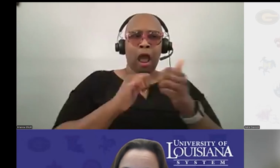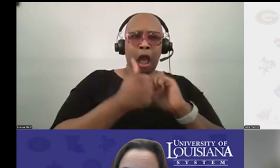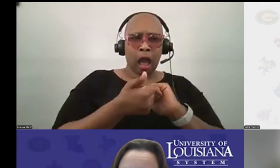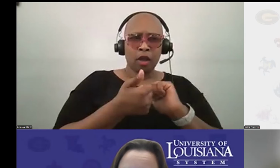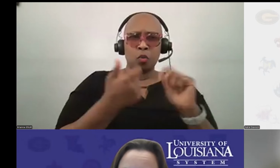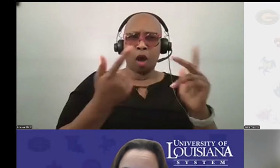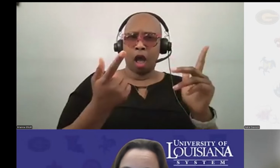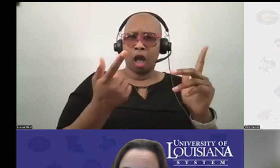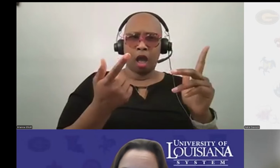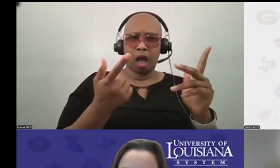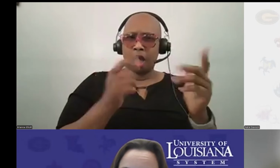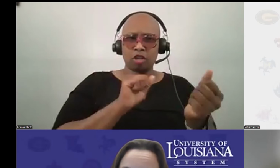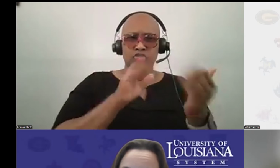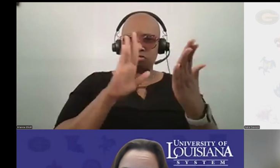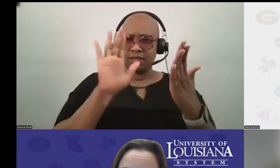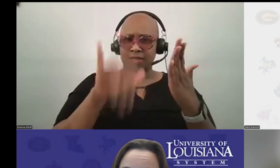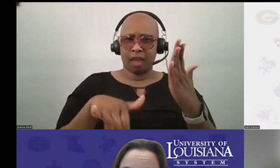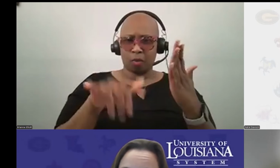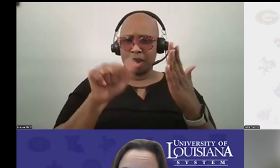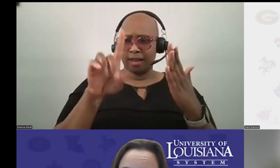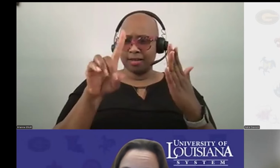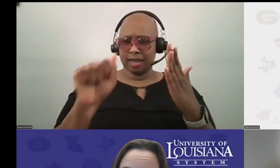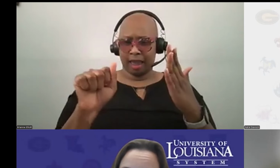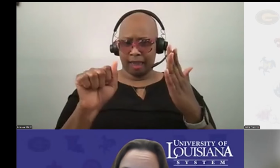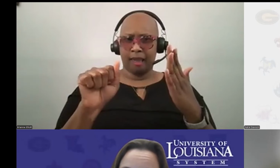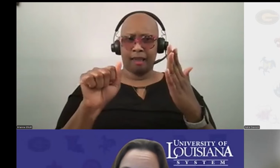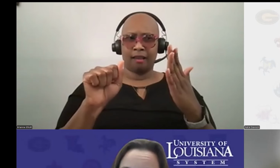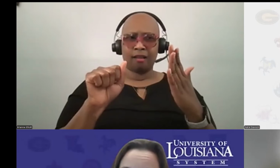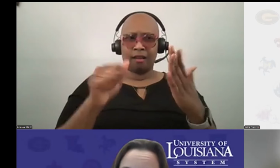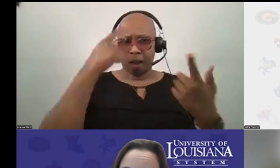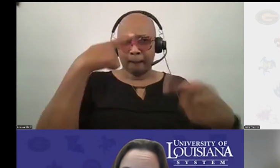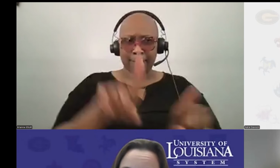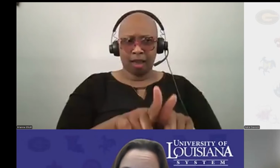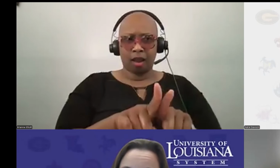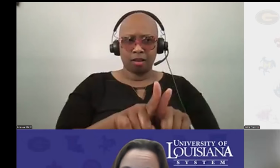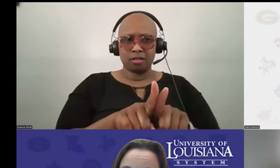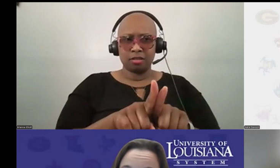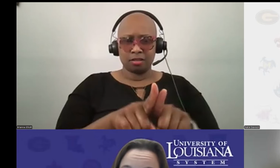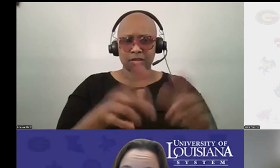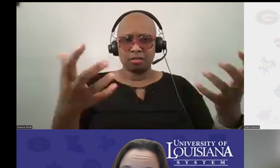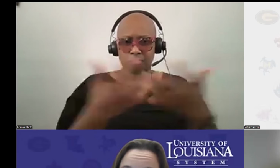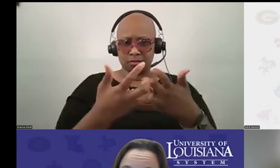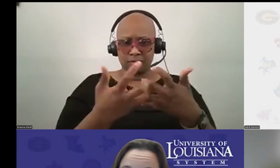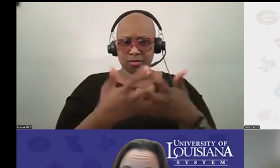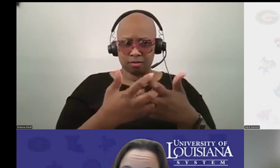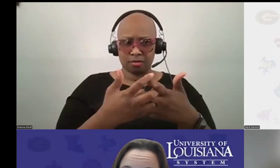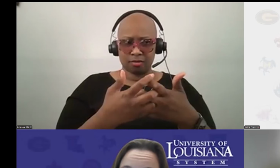compliance. If you could give me some insight, that would be great.